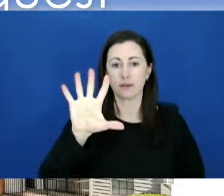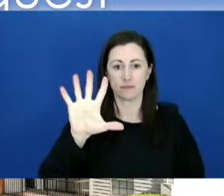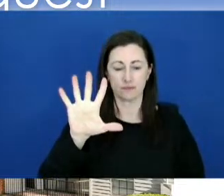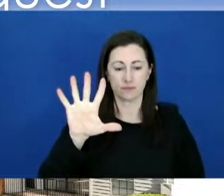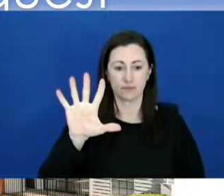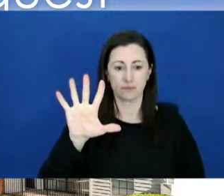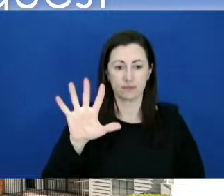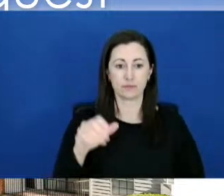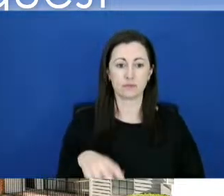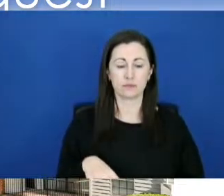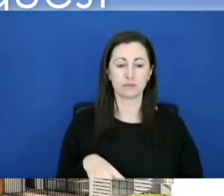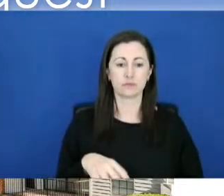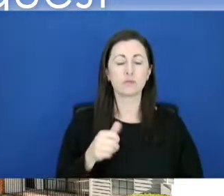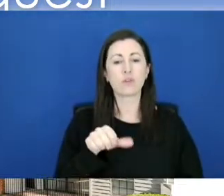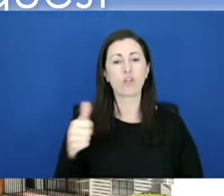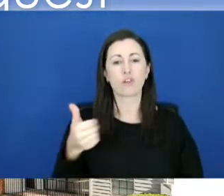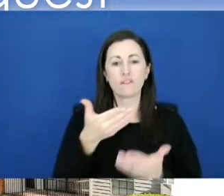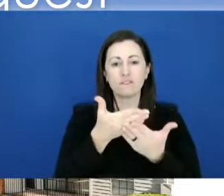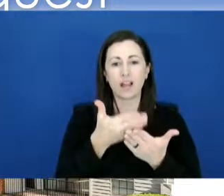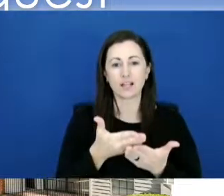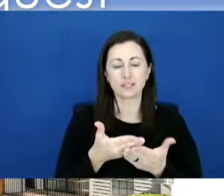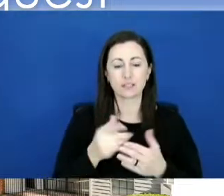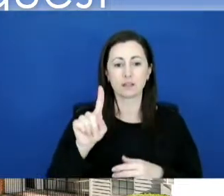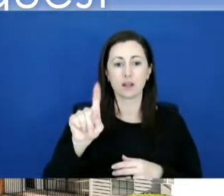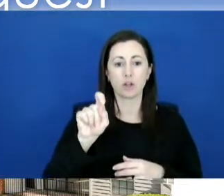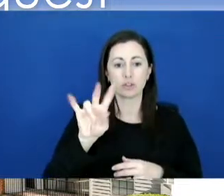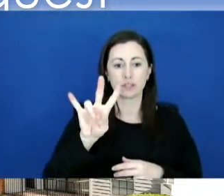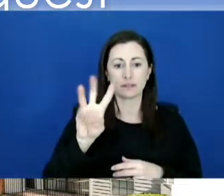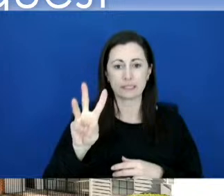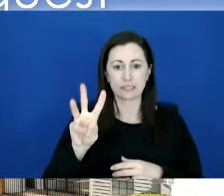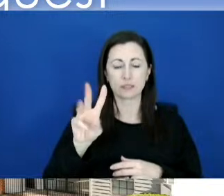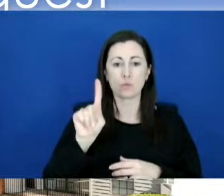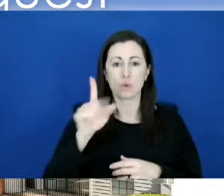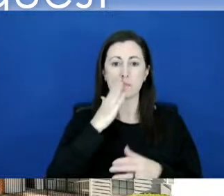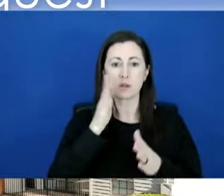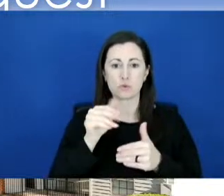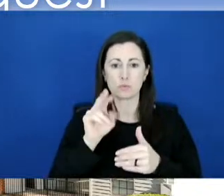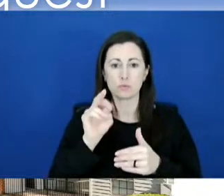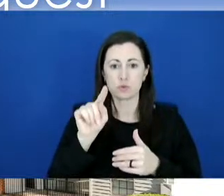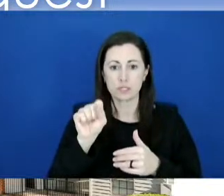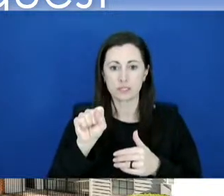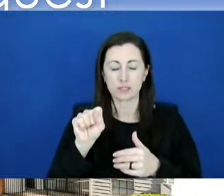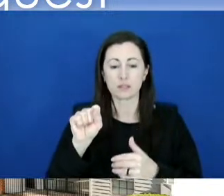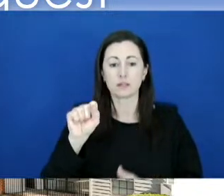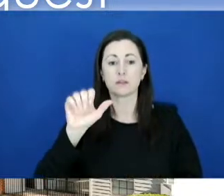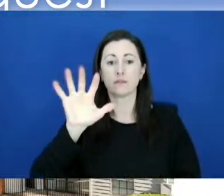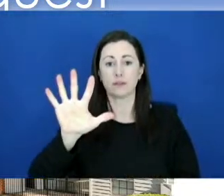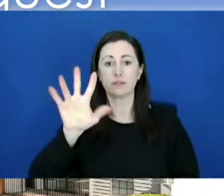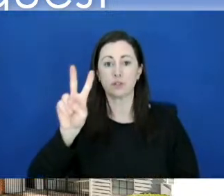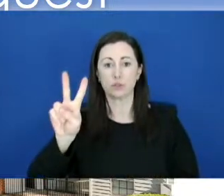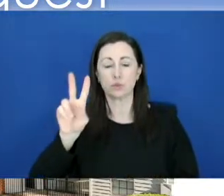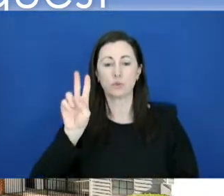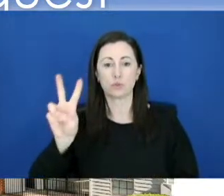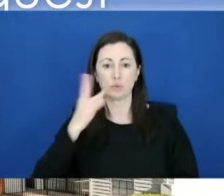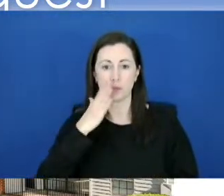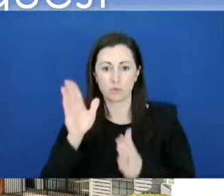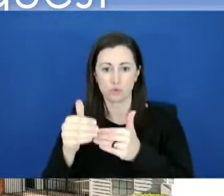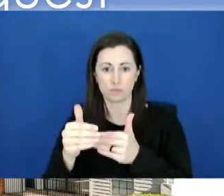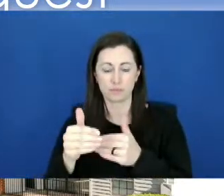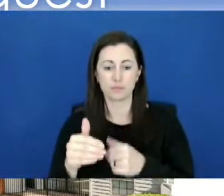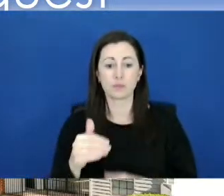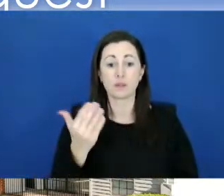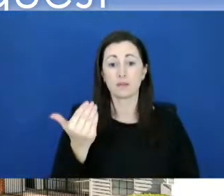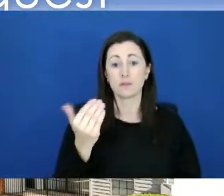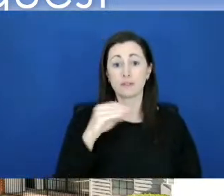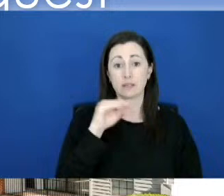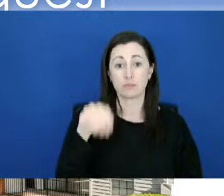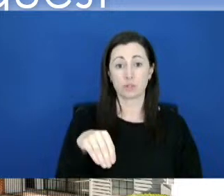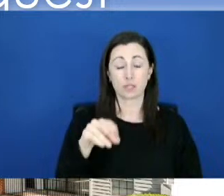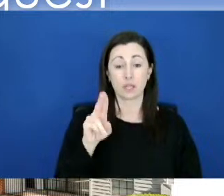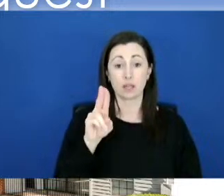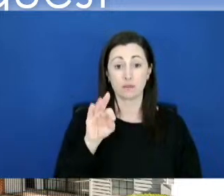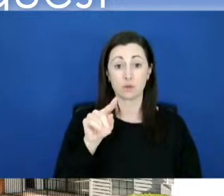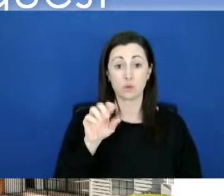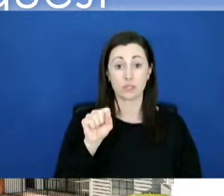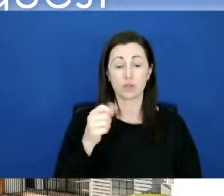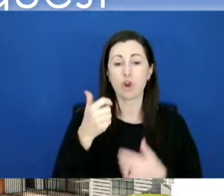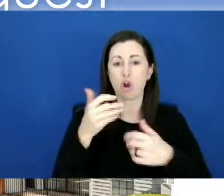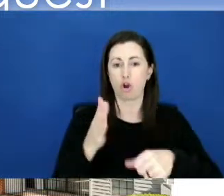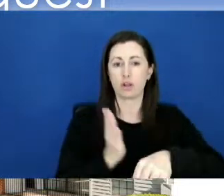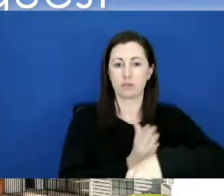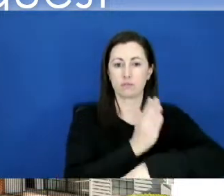IT WAS BUILT IN 1985.